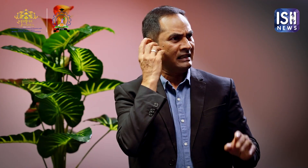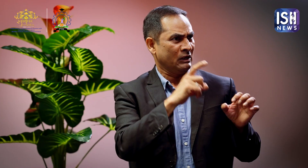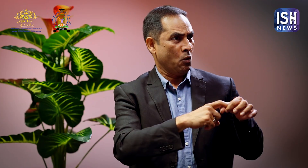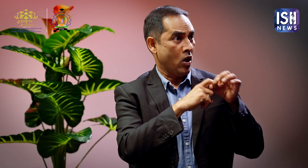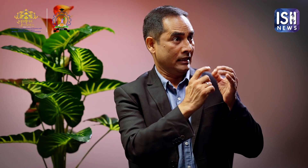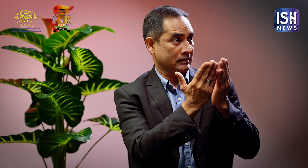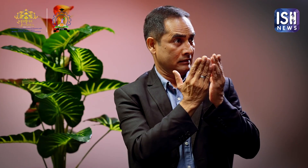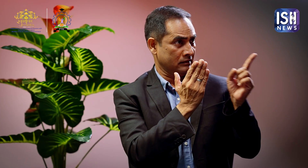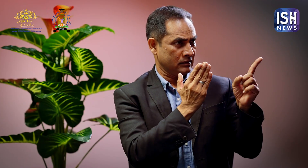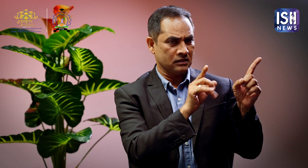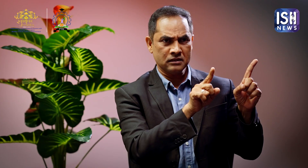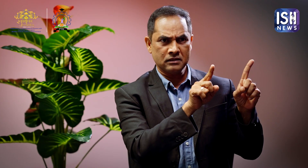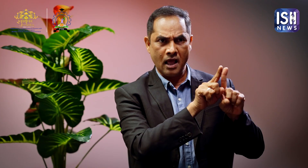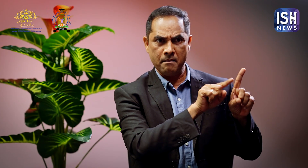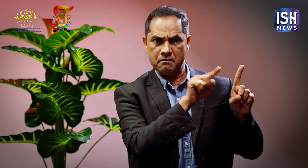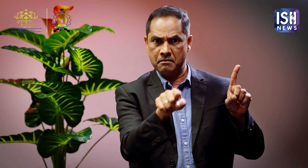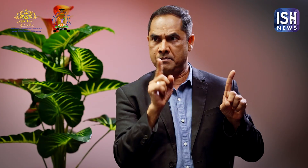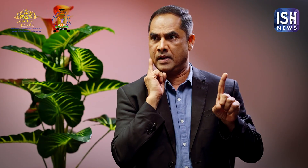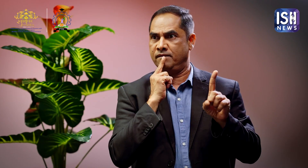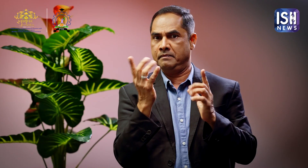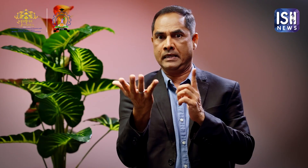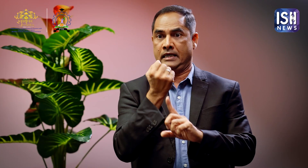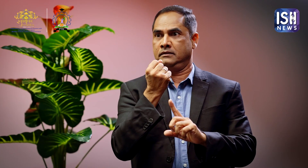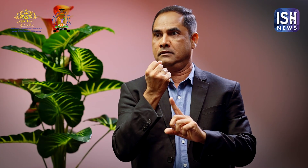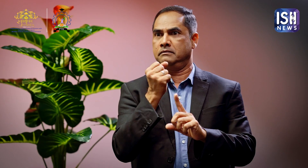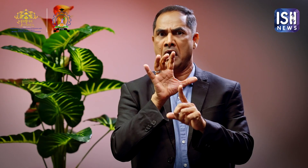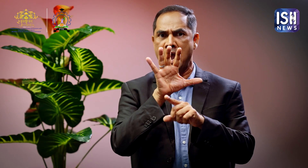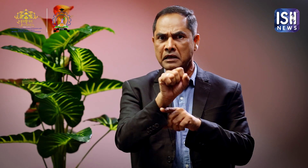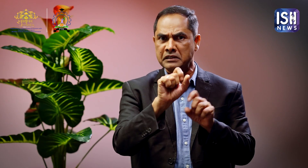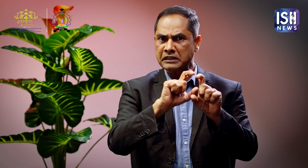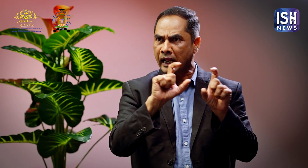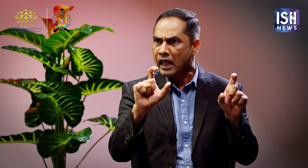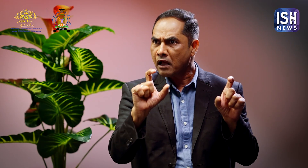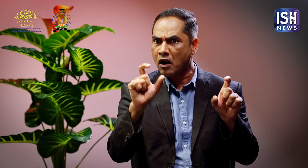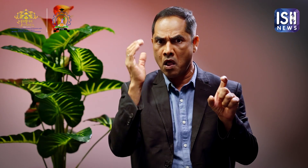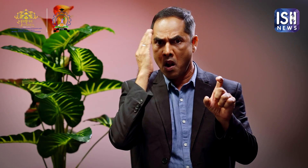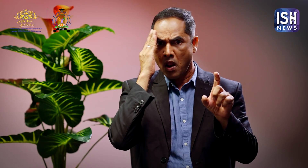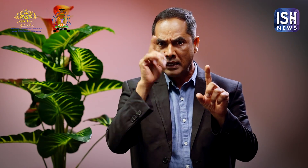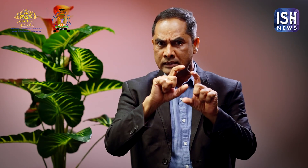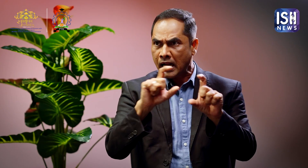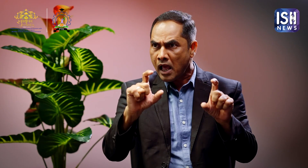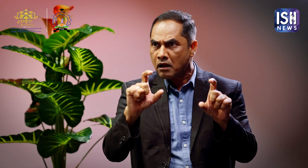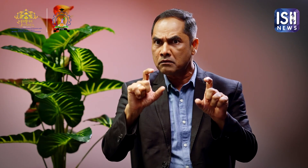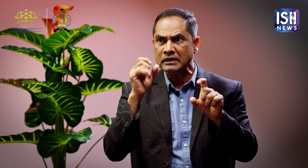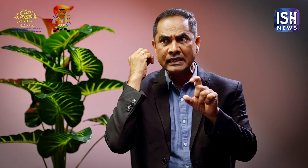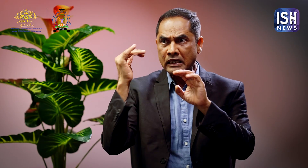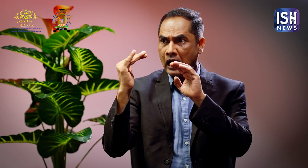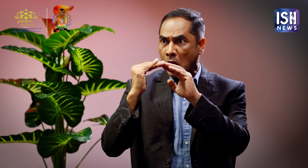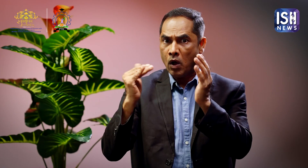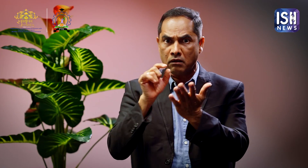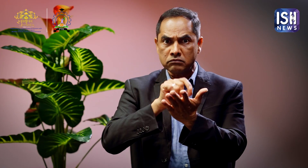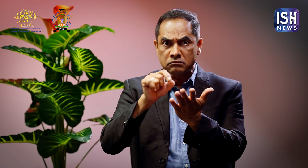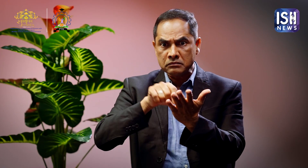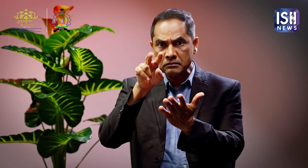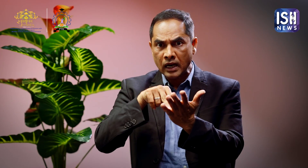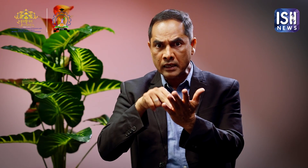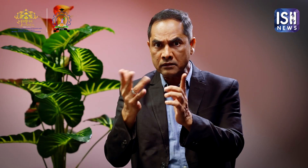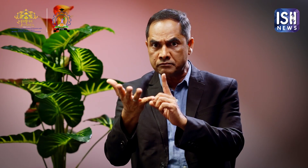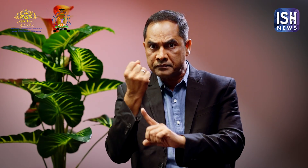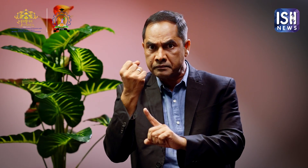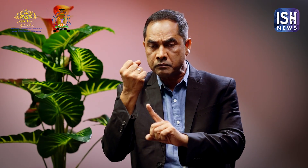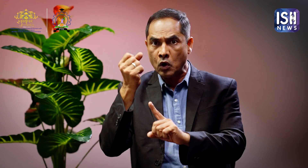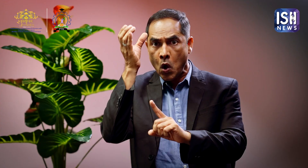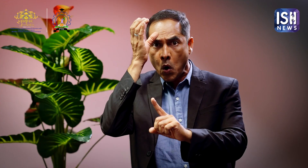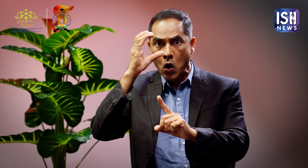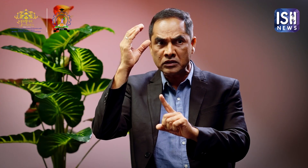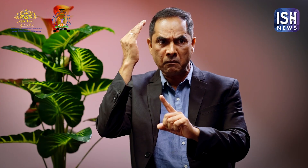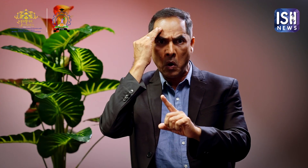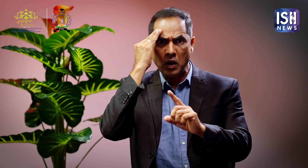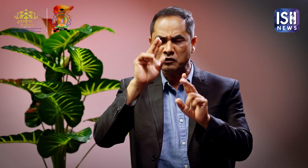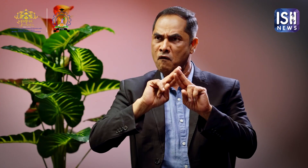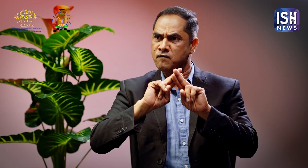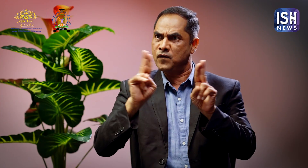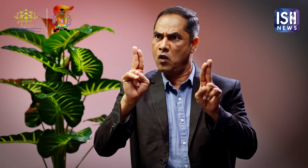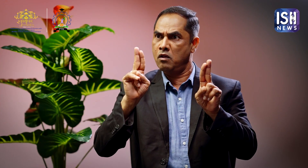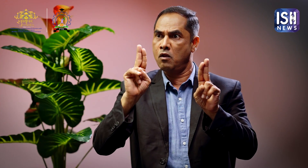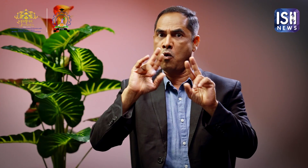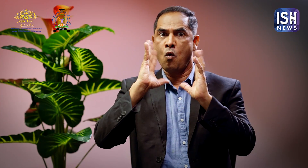Deaf individuals should have access to the same quality of education as hearing individuals, with clear access to information, equal opportunities for writing and reading, and a full understanding of concepts.